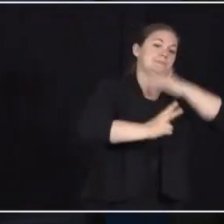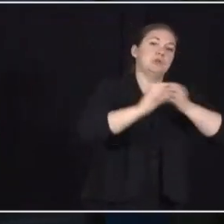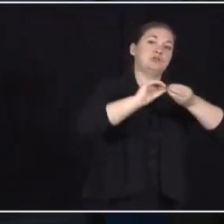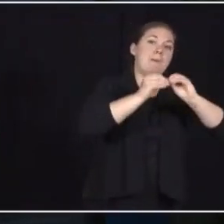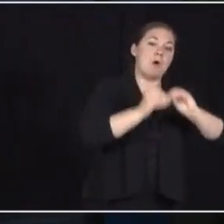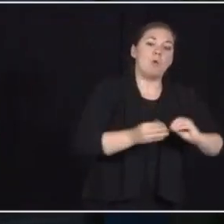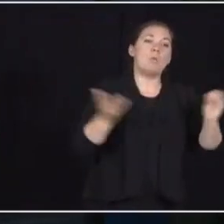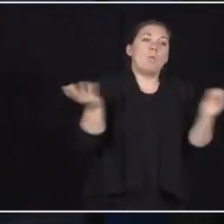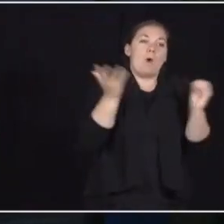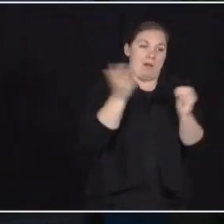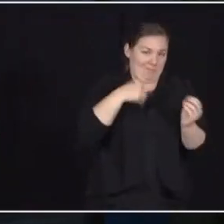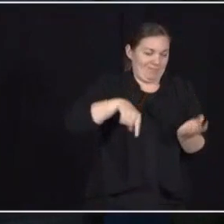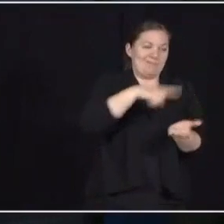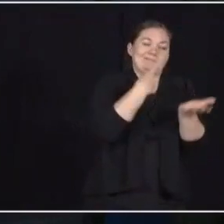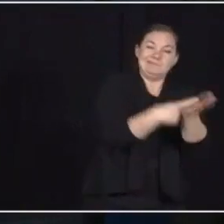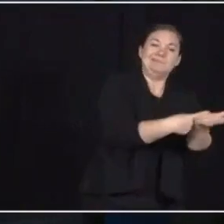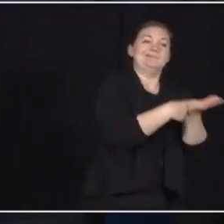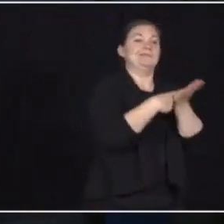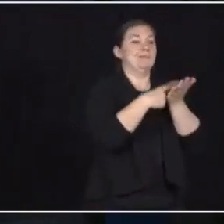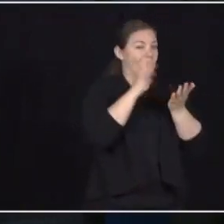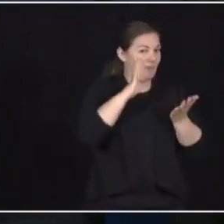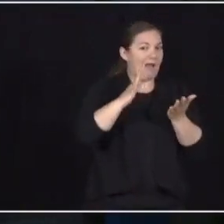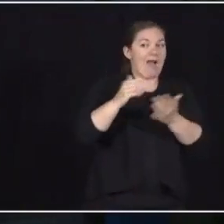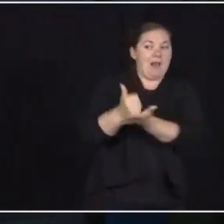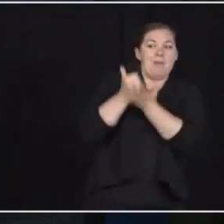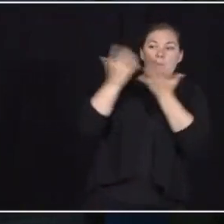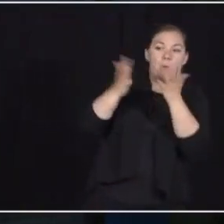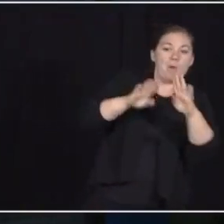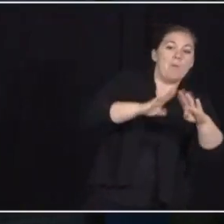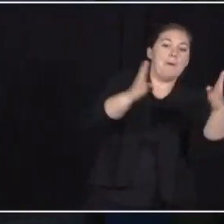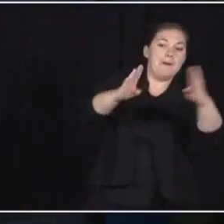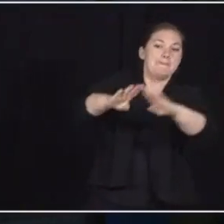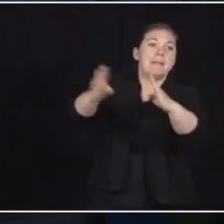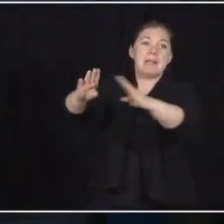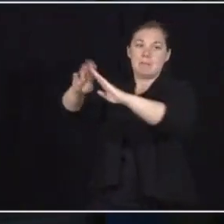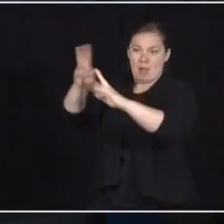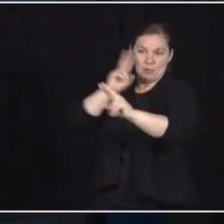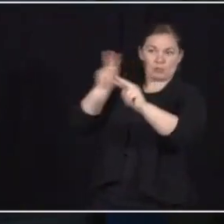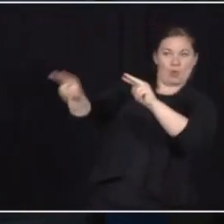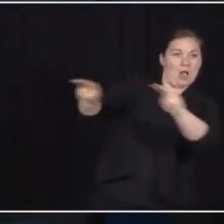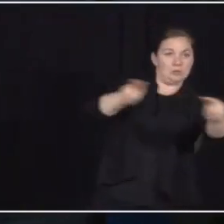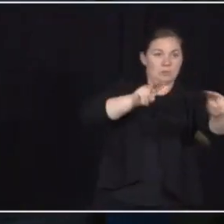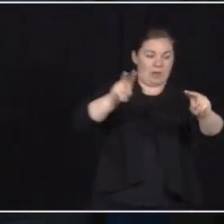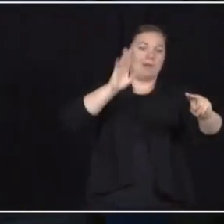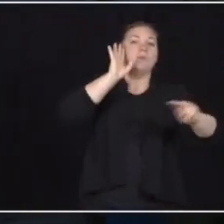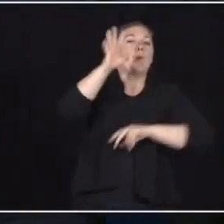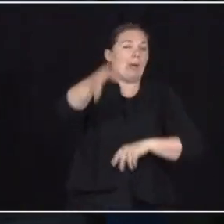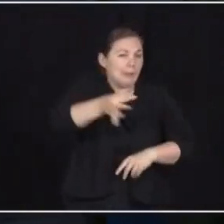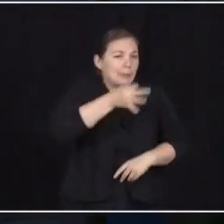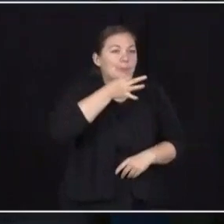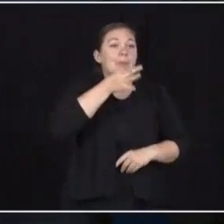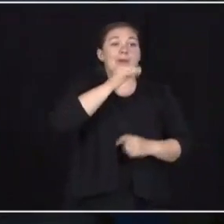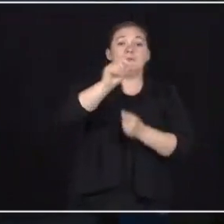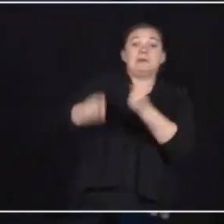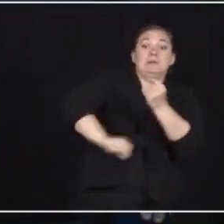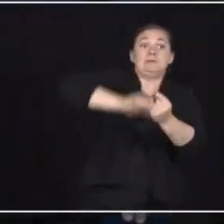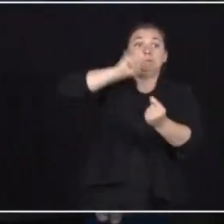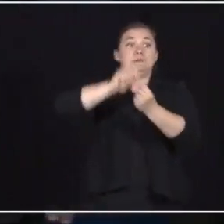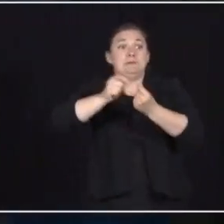we discussed at the health command table this morning. About having more modelling done to help us as we continue to